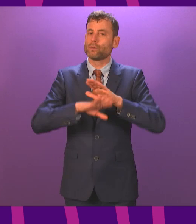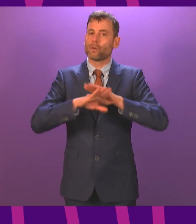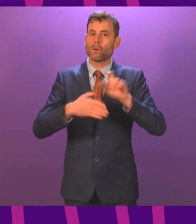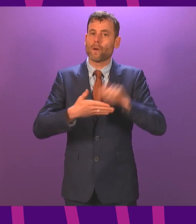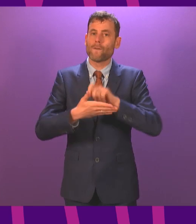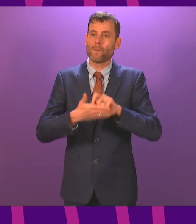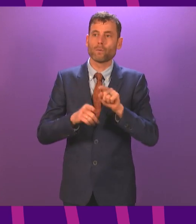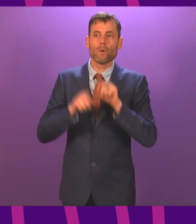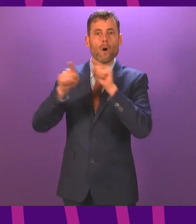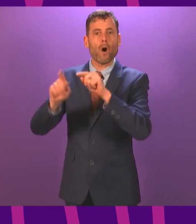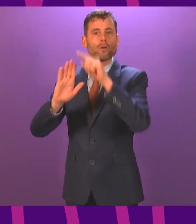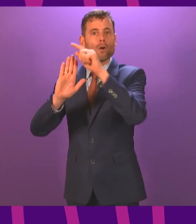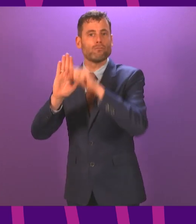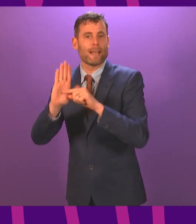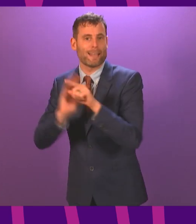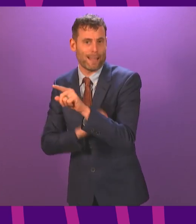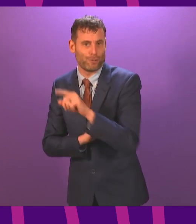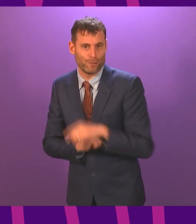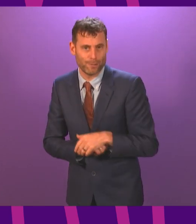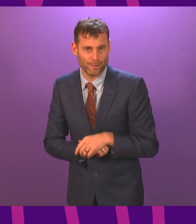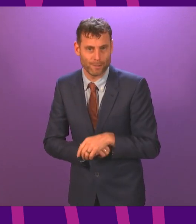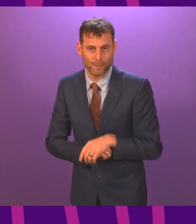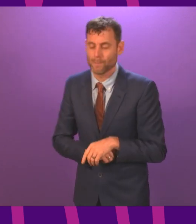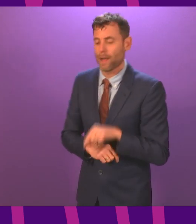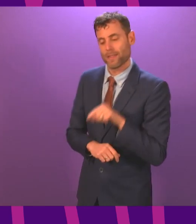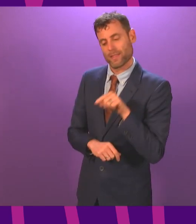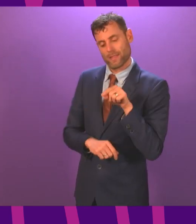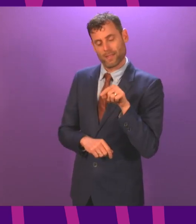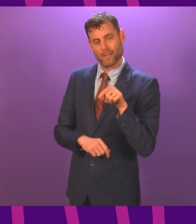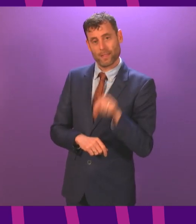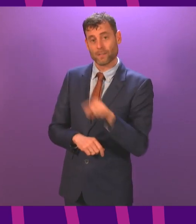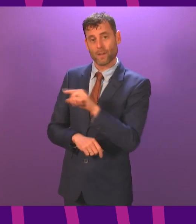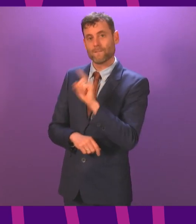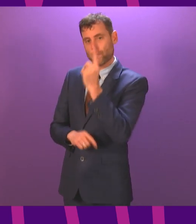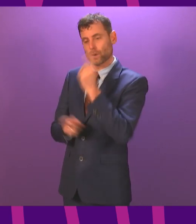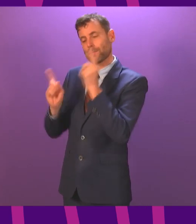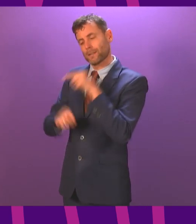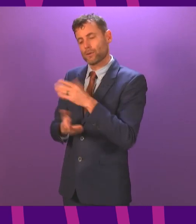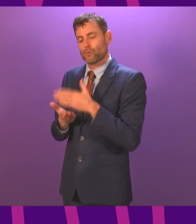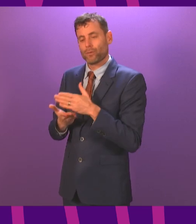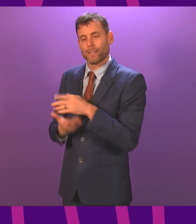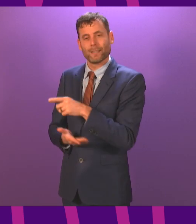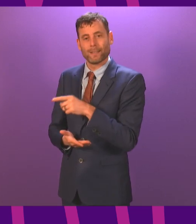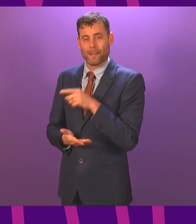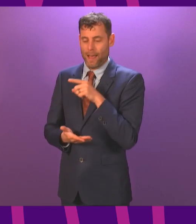vote on the regulations. The First Minister has made the point that these are matters